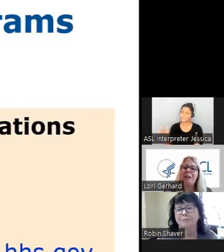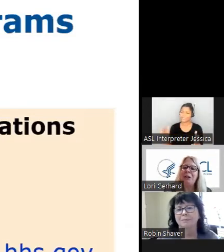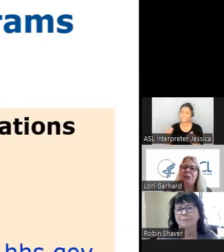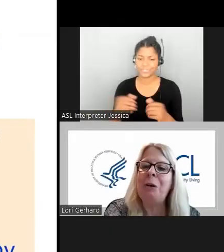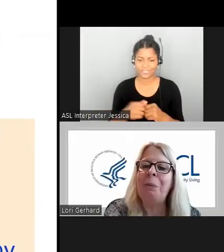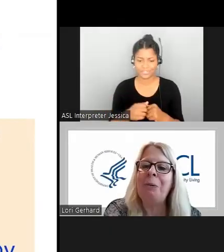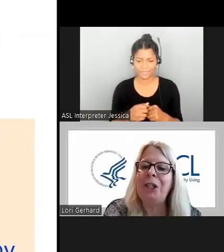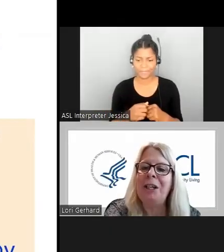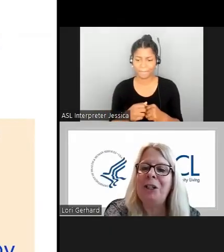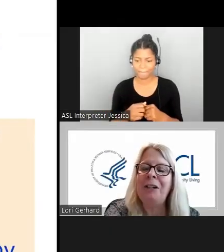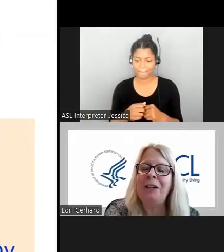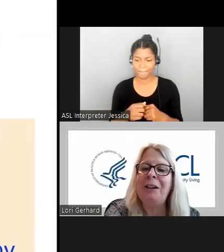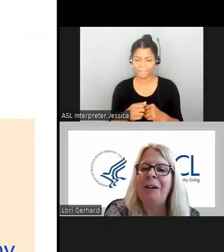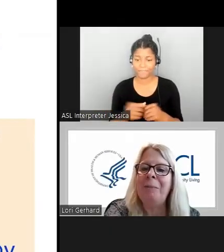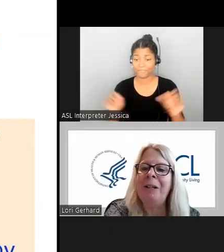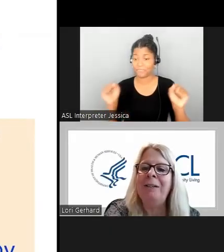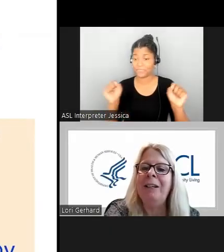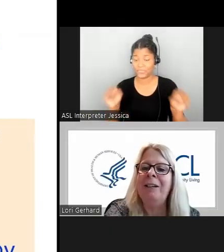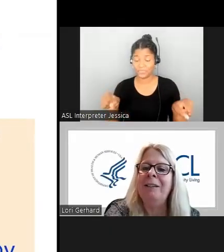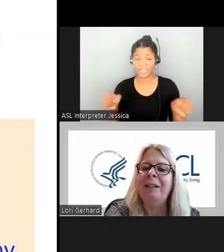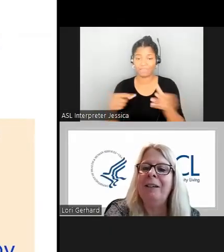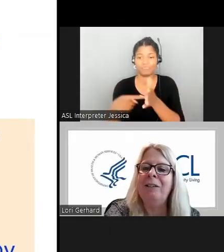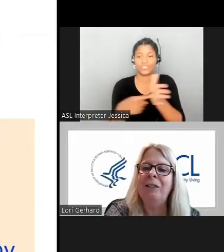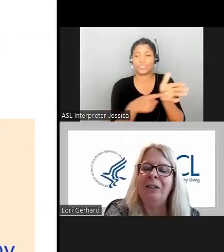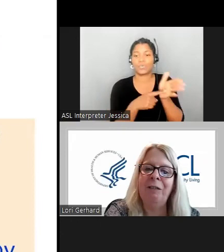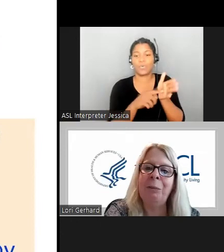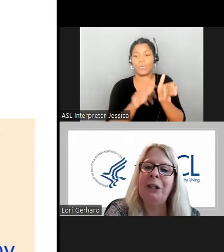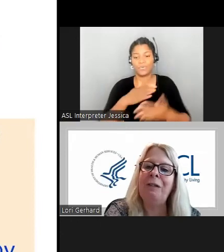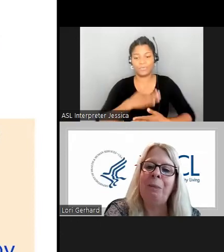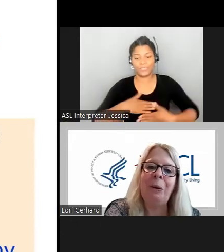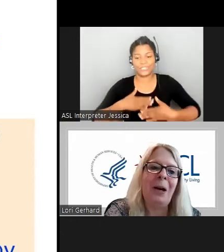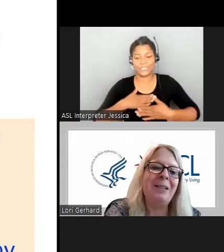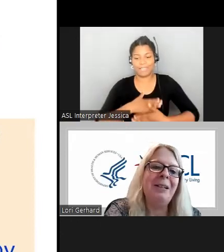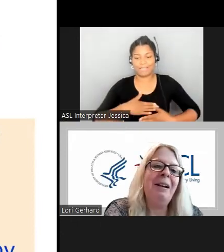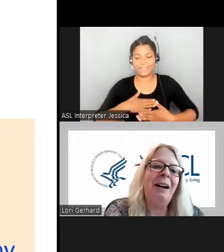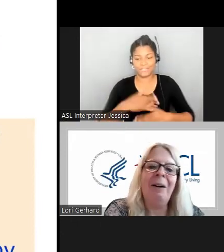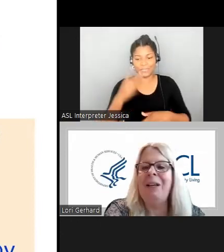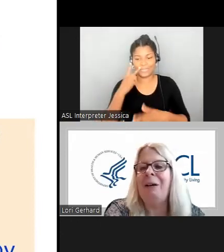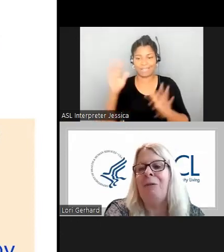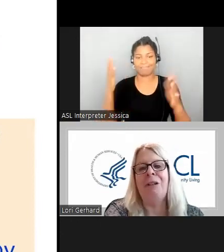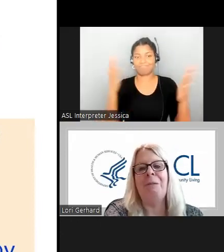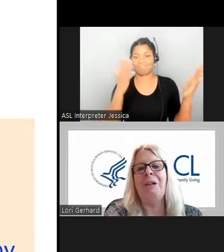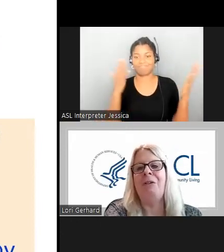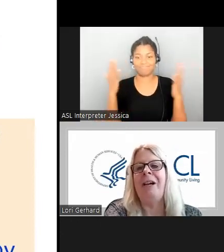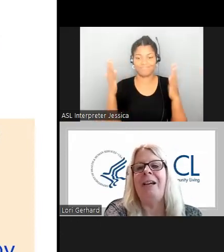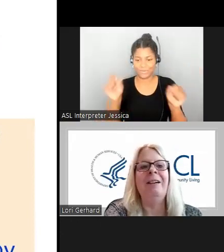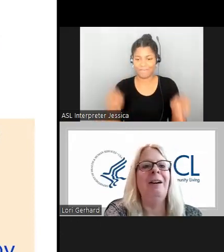to show your appreciation and give them a little applause, that would really be great.